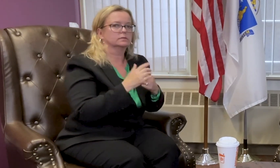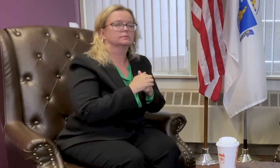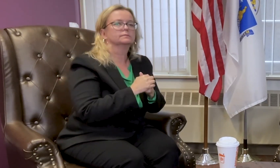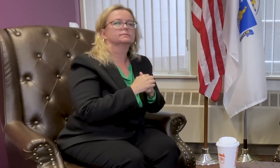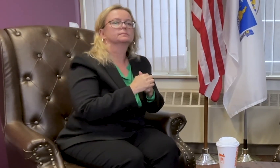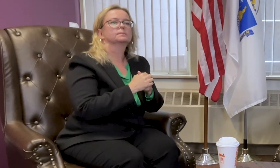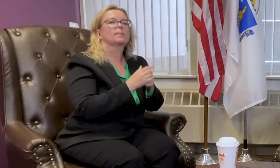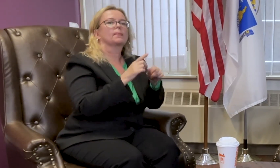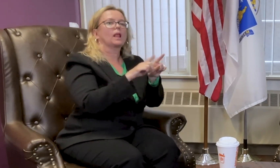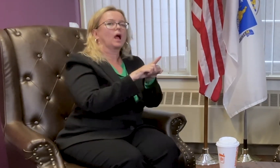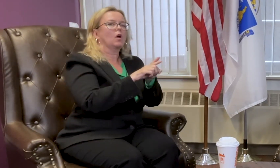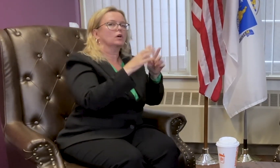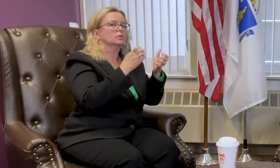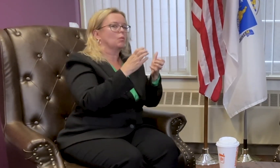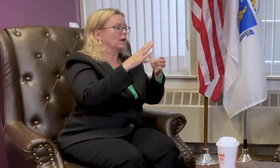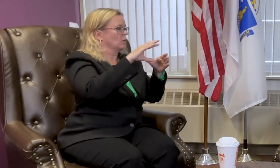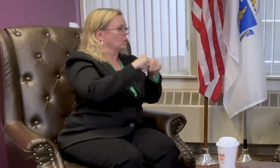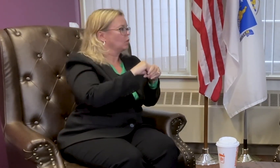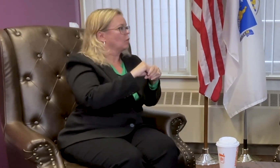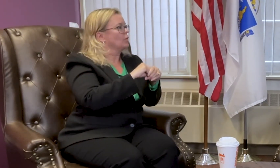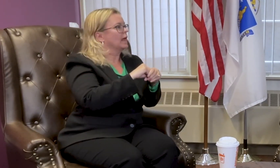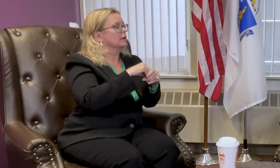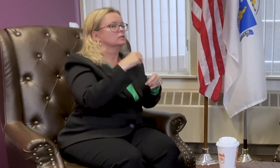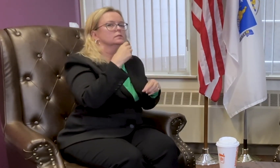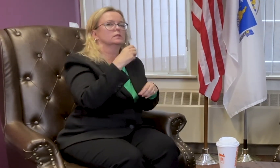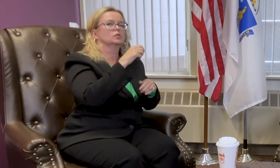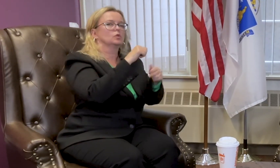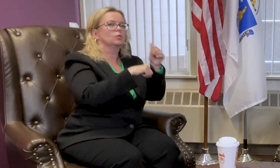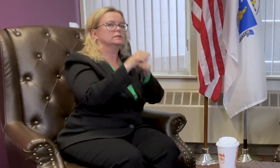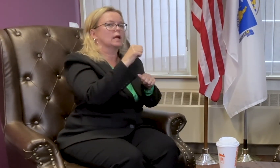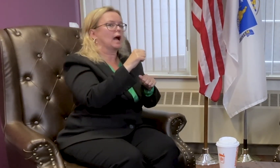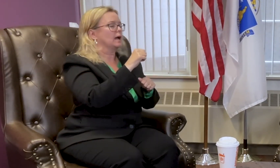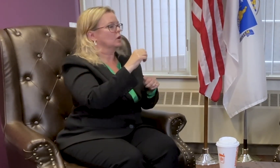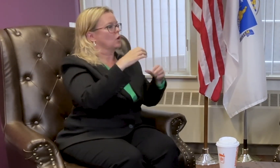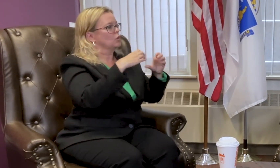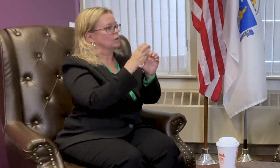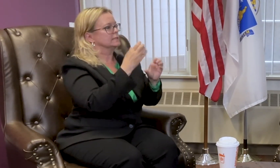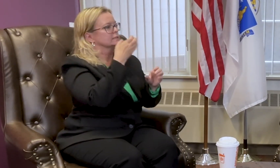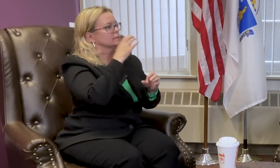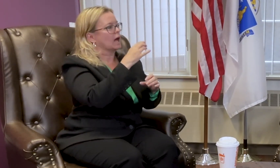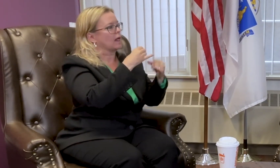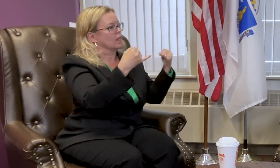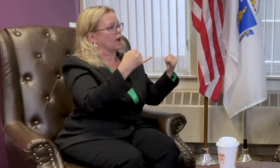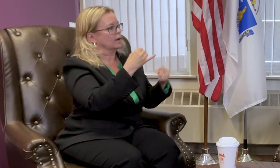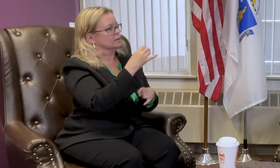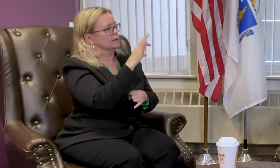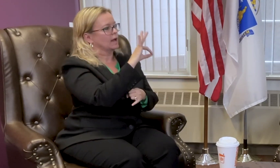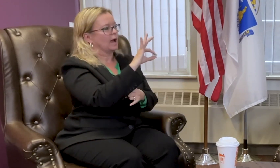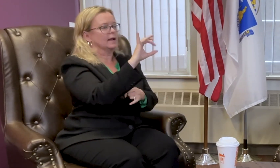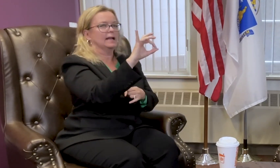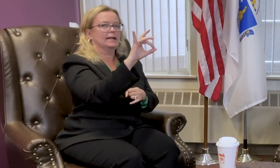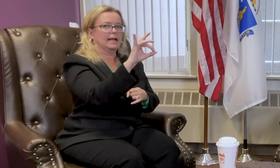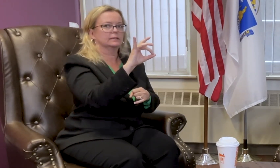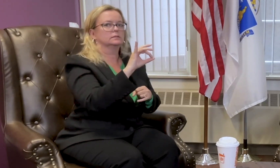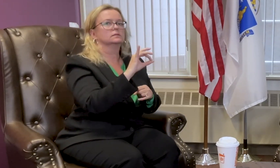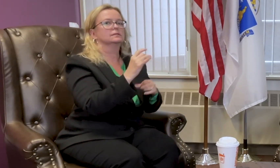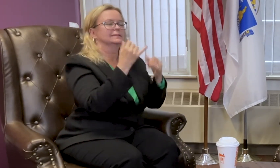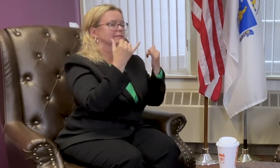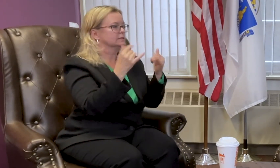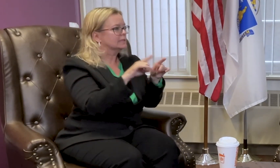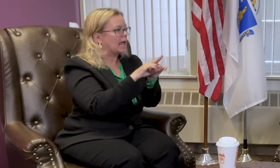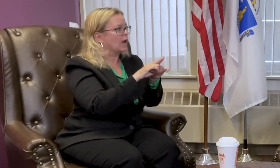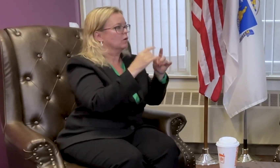I also want to include the suicide crisis hotline 988 is also now accessible via videophone, or